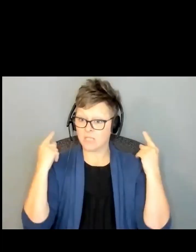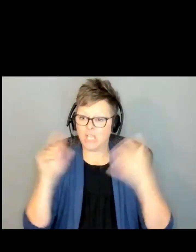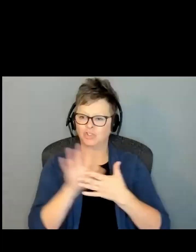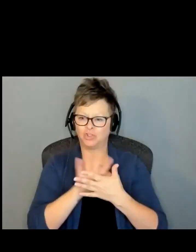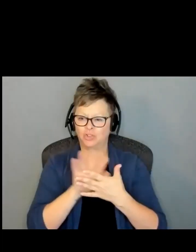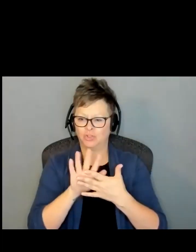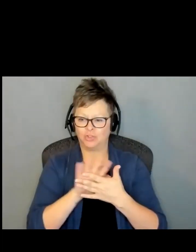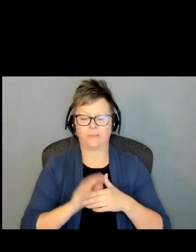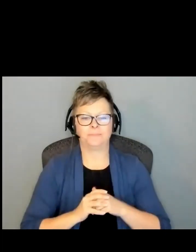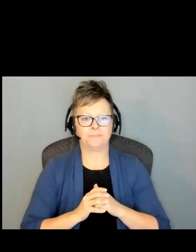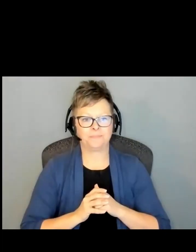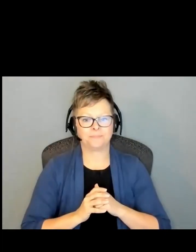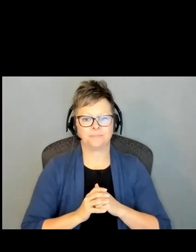I go by she/her/hers pronoun.